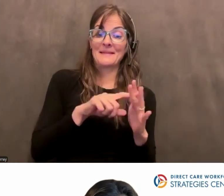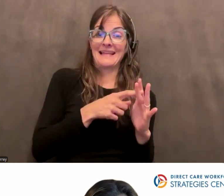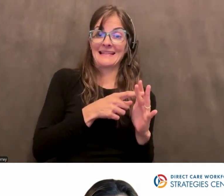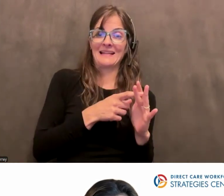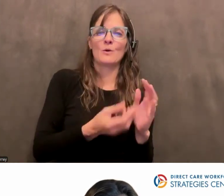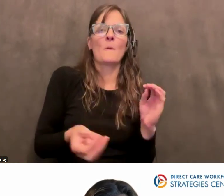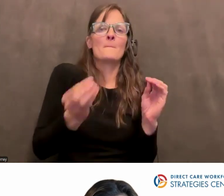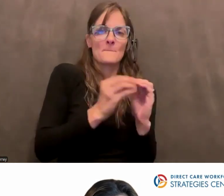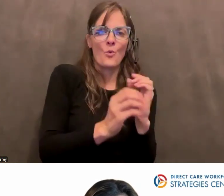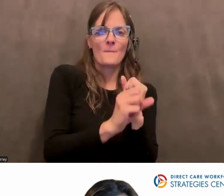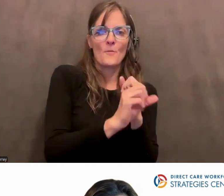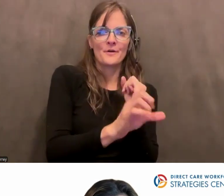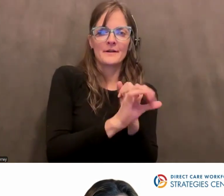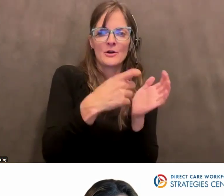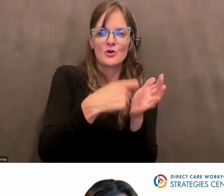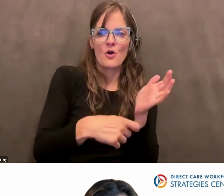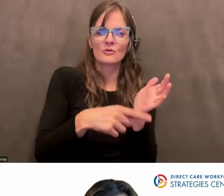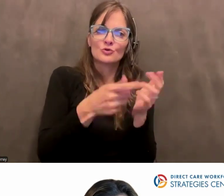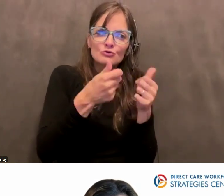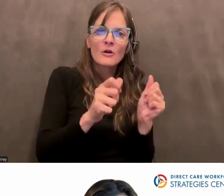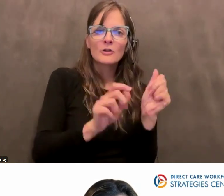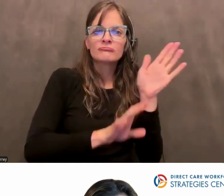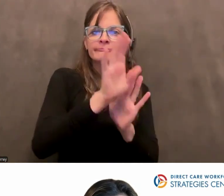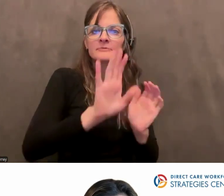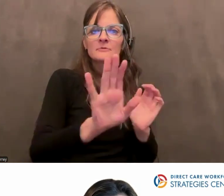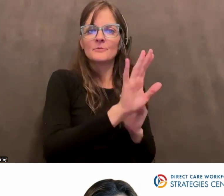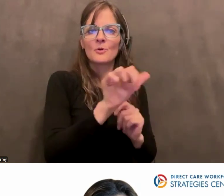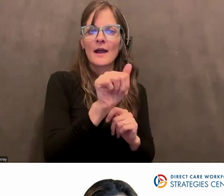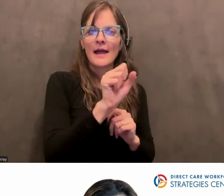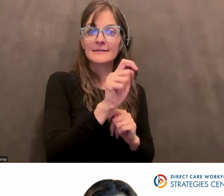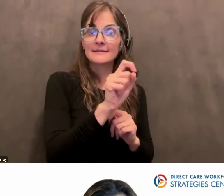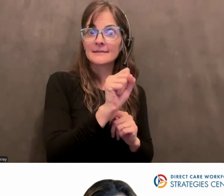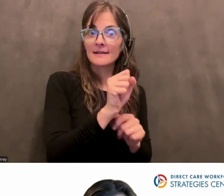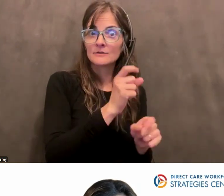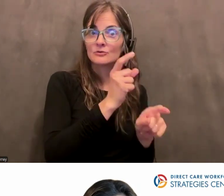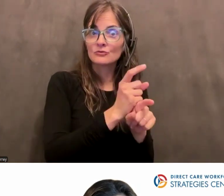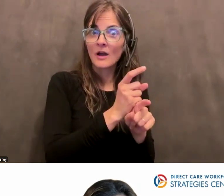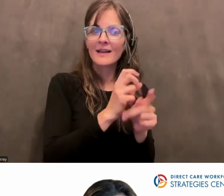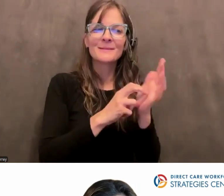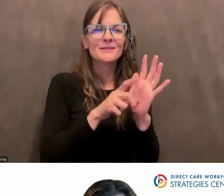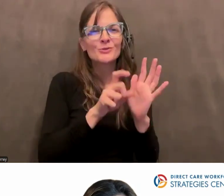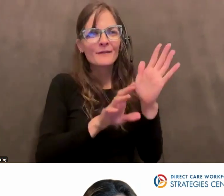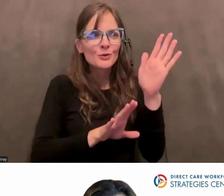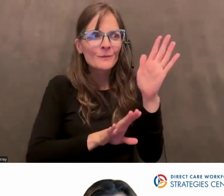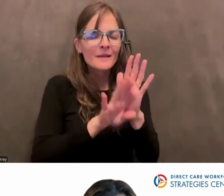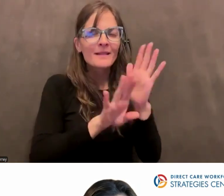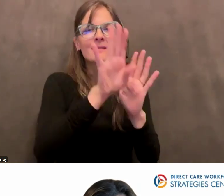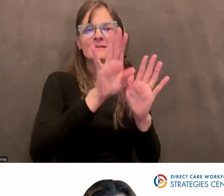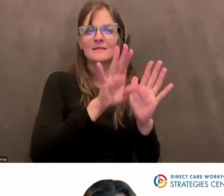So there's, you know, that, you know, the building of video and all of that cost, you know, money